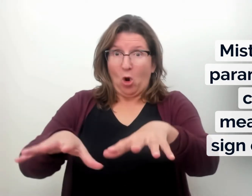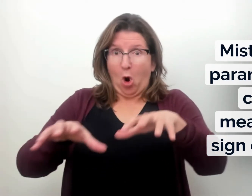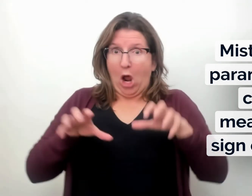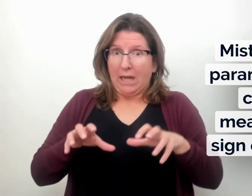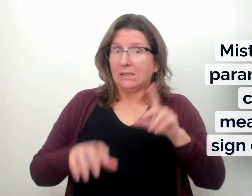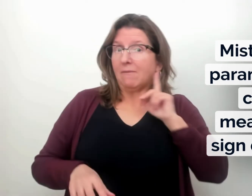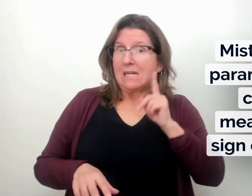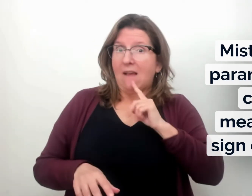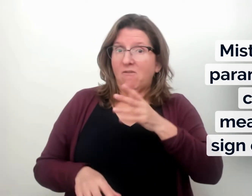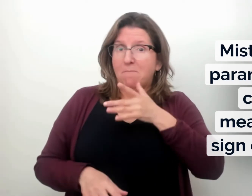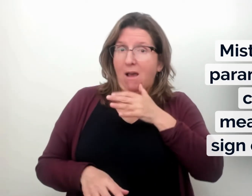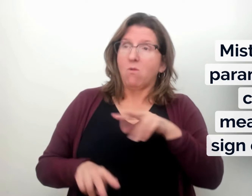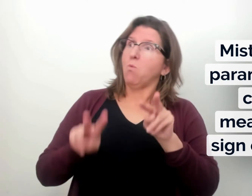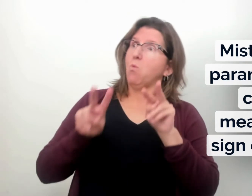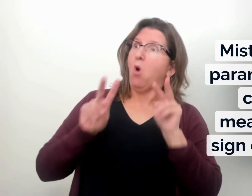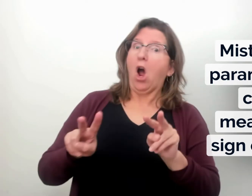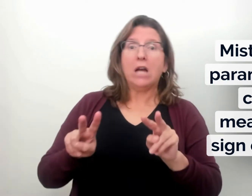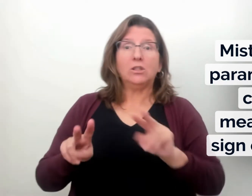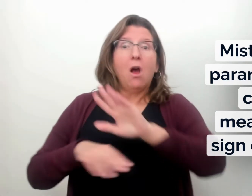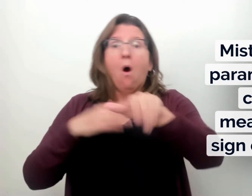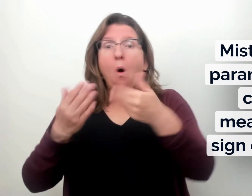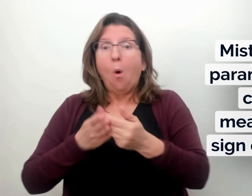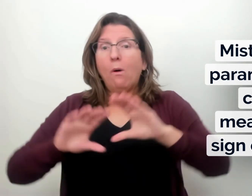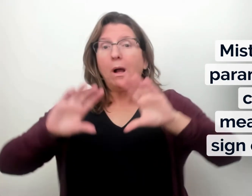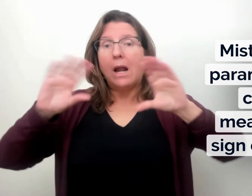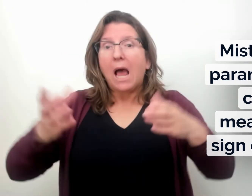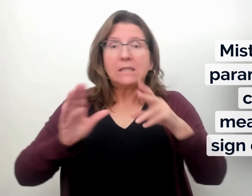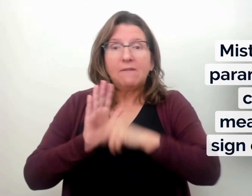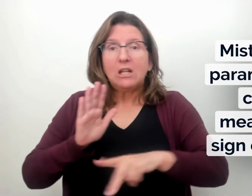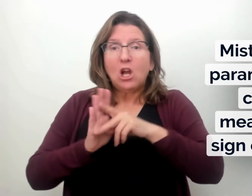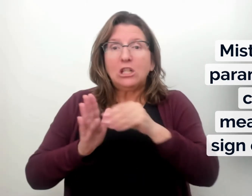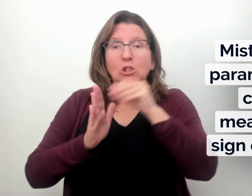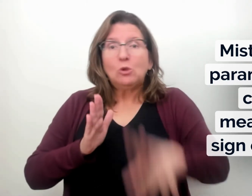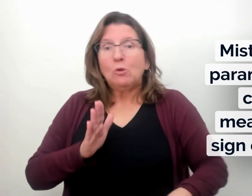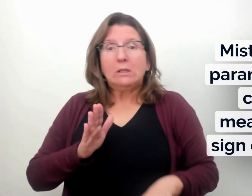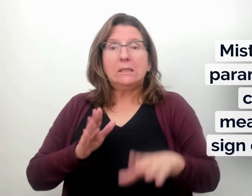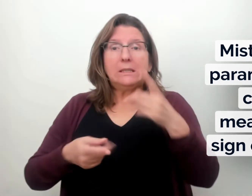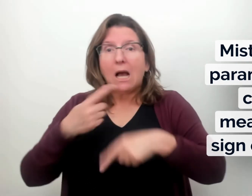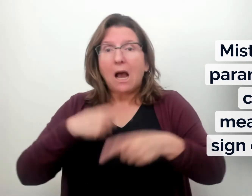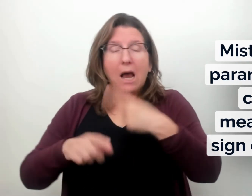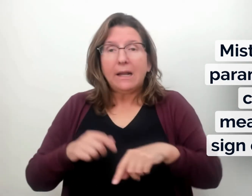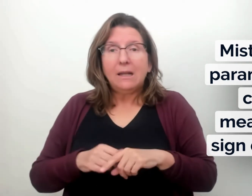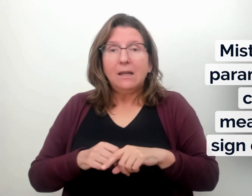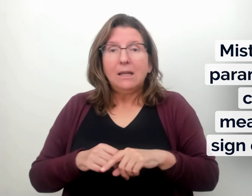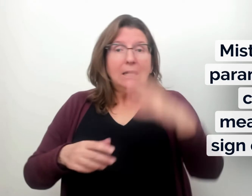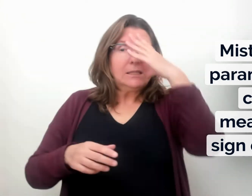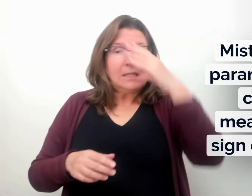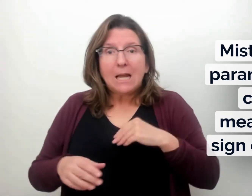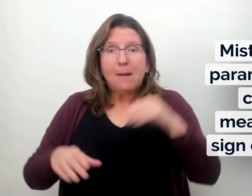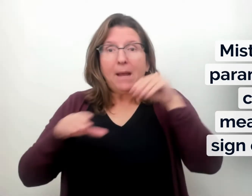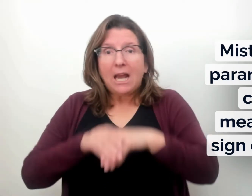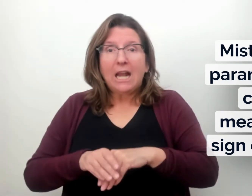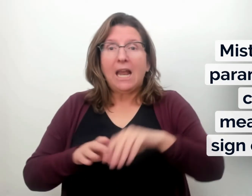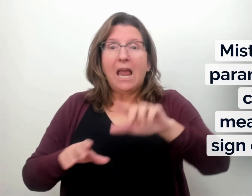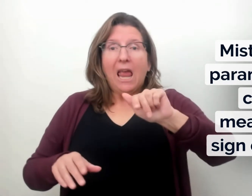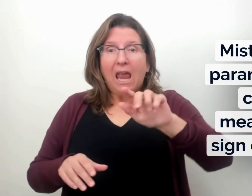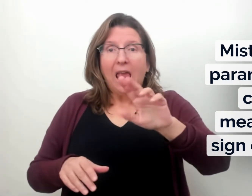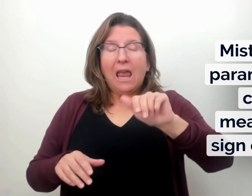You don't want the audience to think your class of kindergarteners is signing "anal sex"